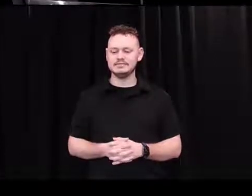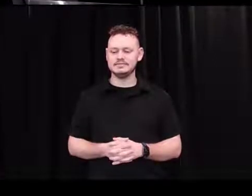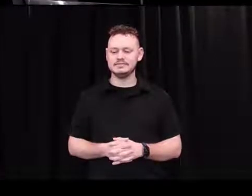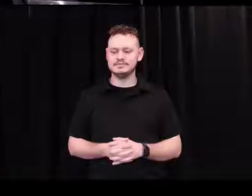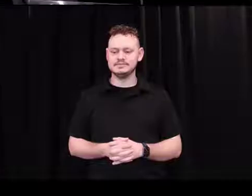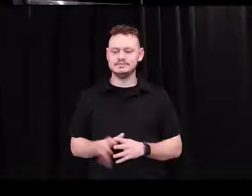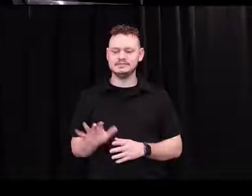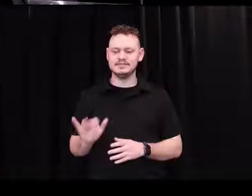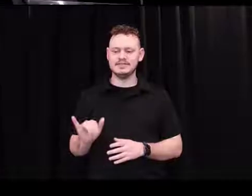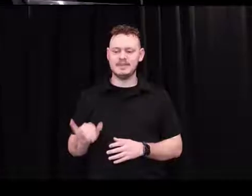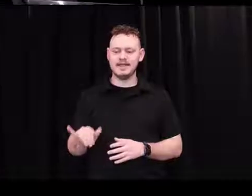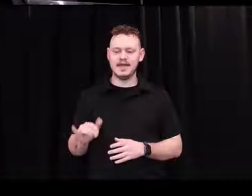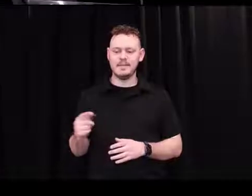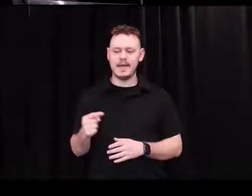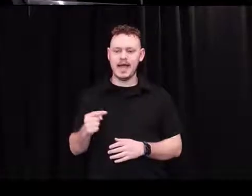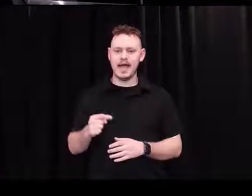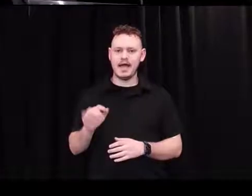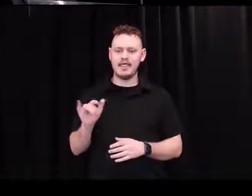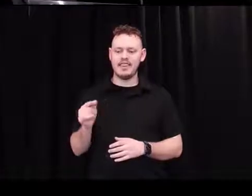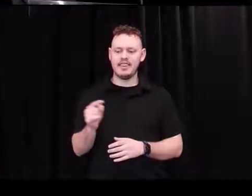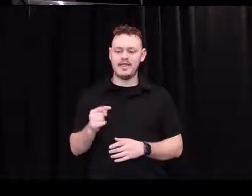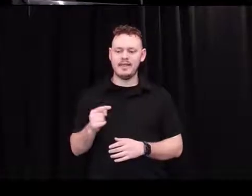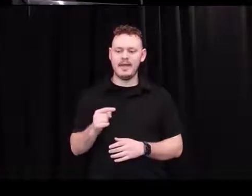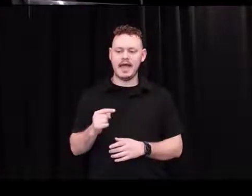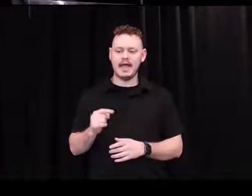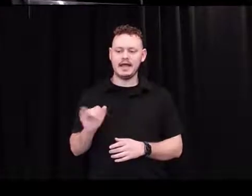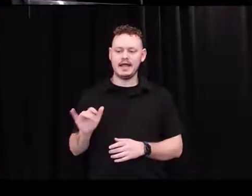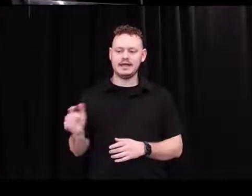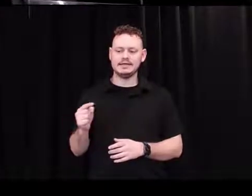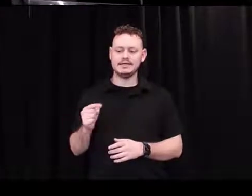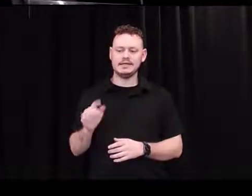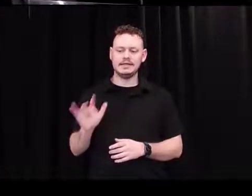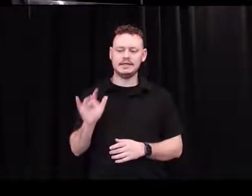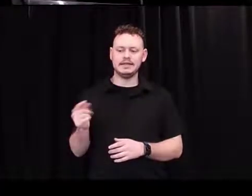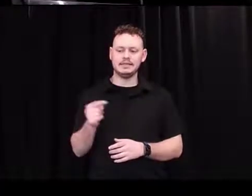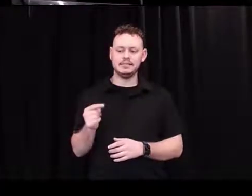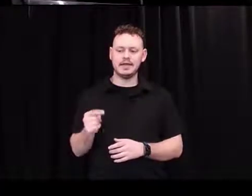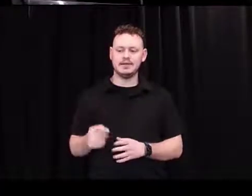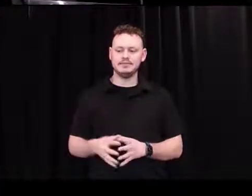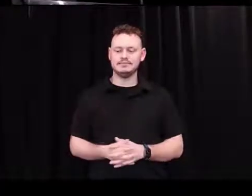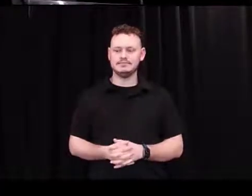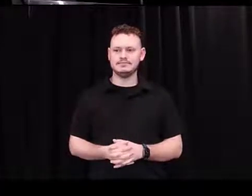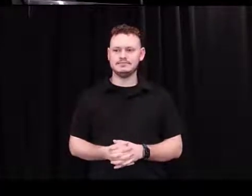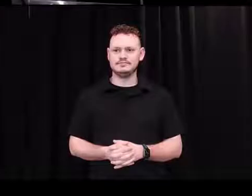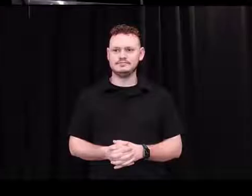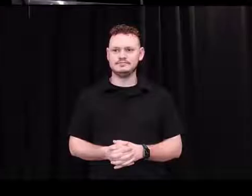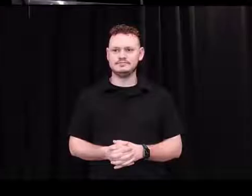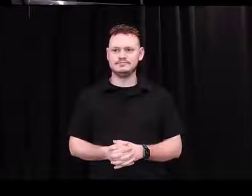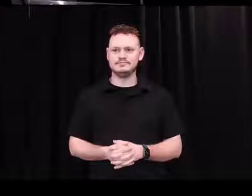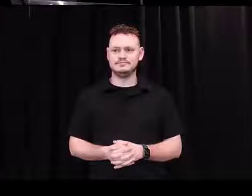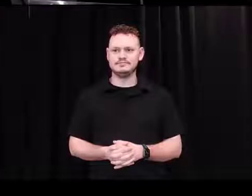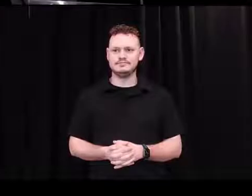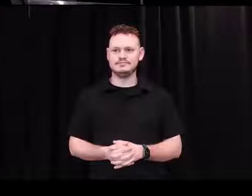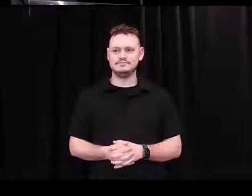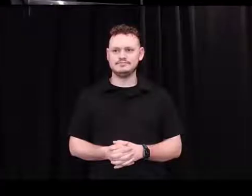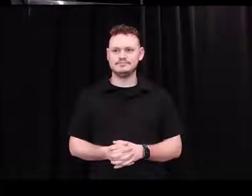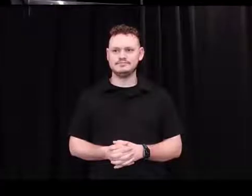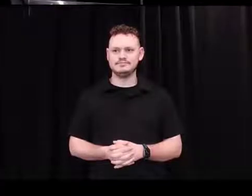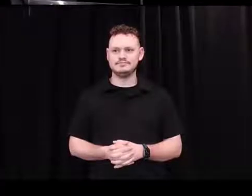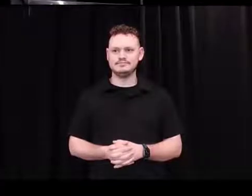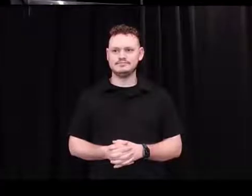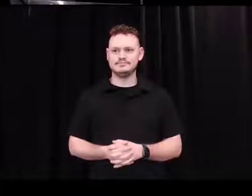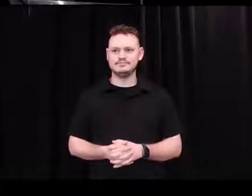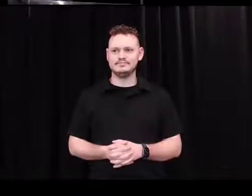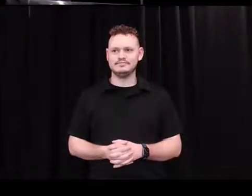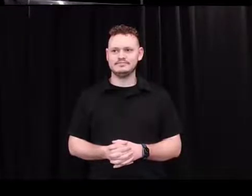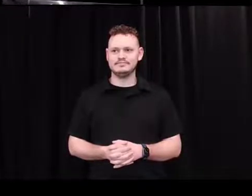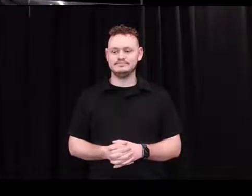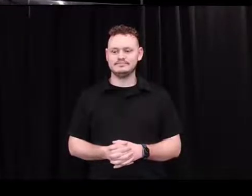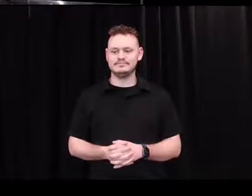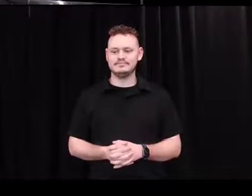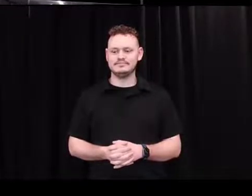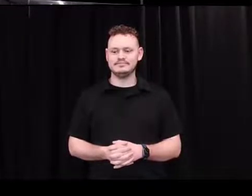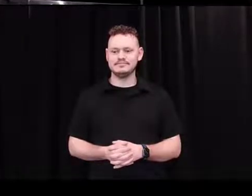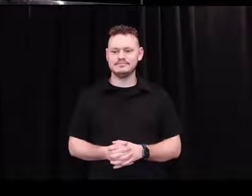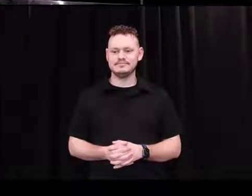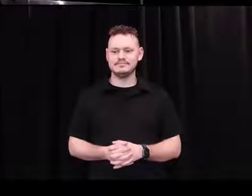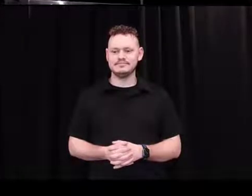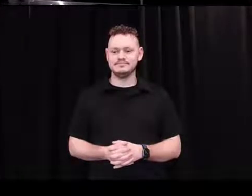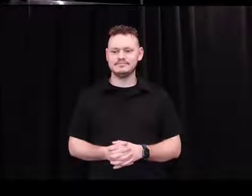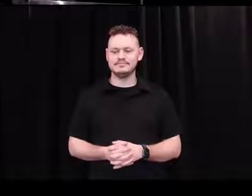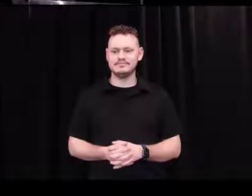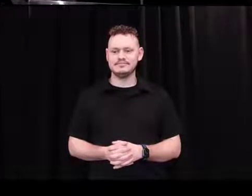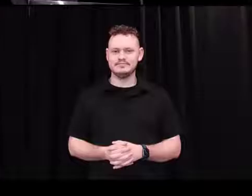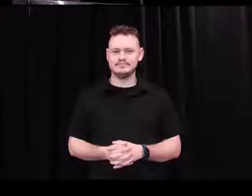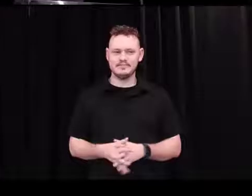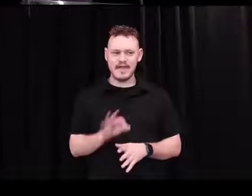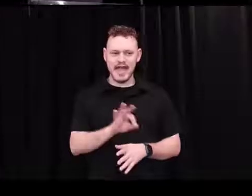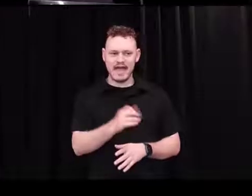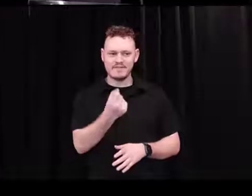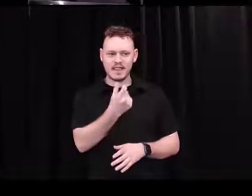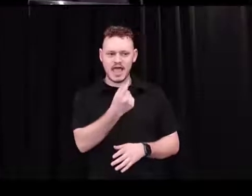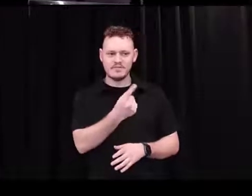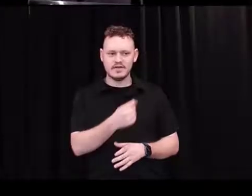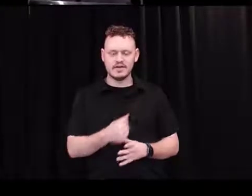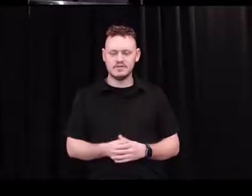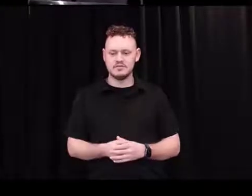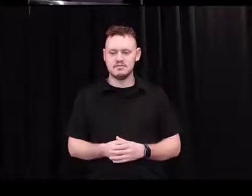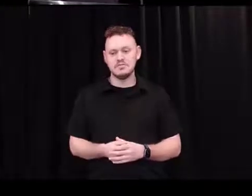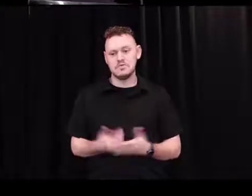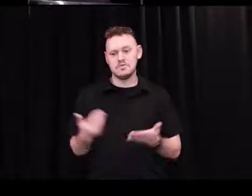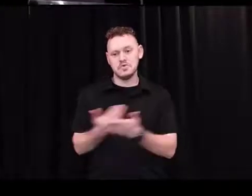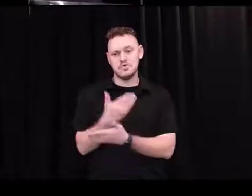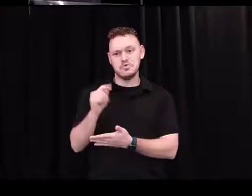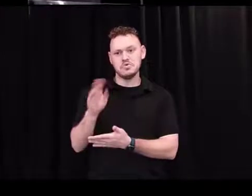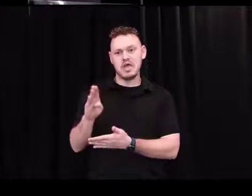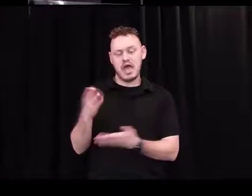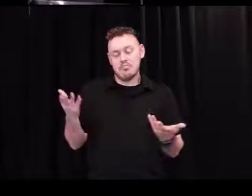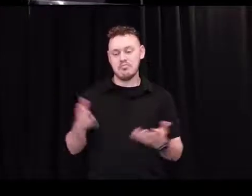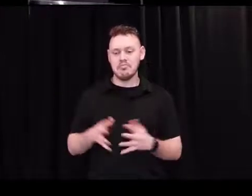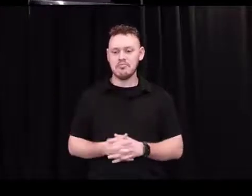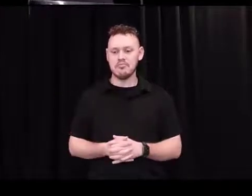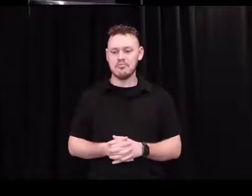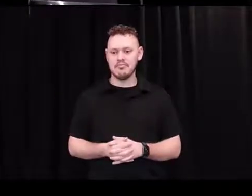with the back, the back, the back. Yeah baby, yeah do that one, okay new tab. I don't even know how